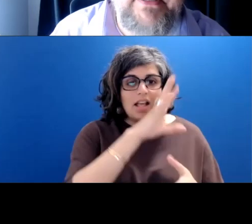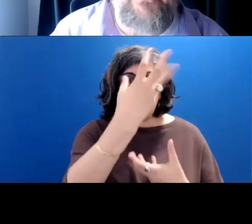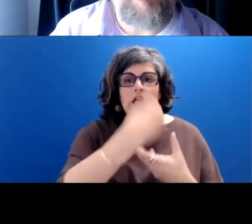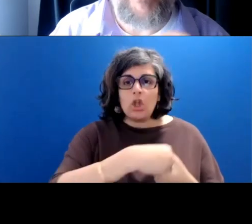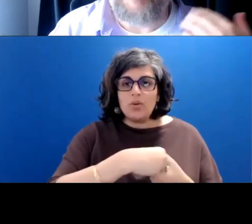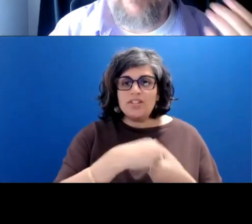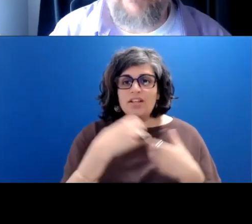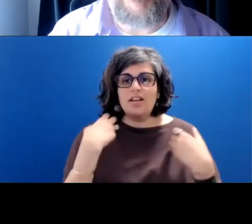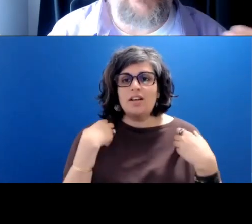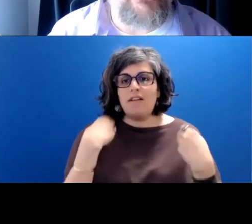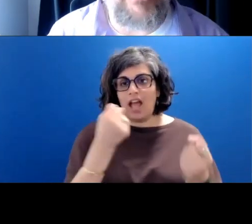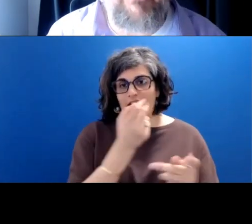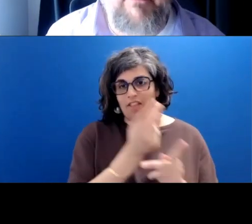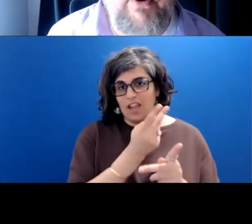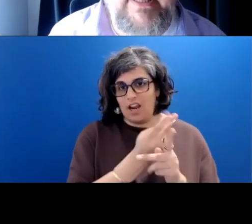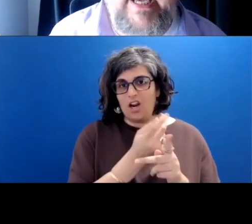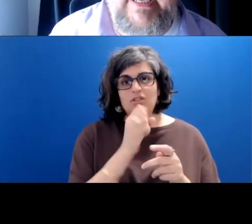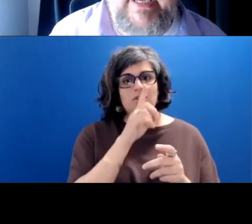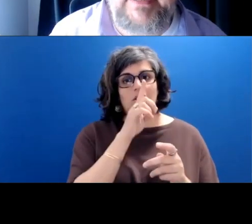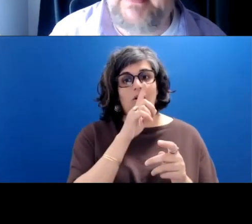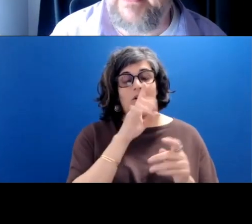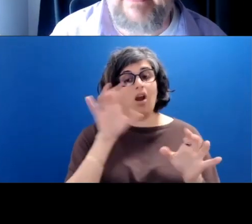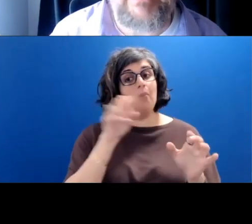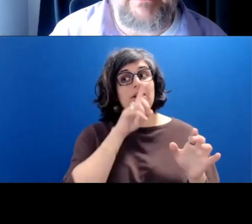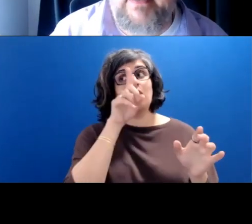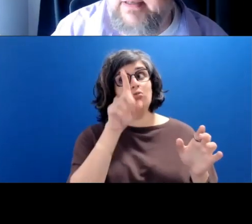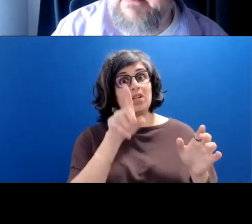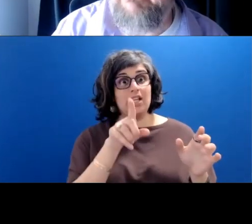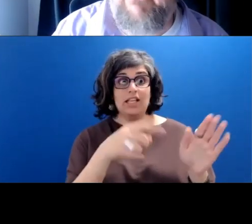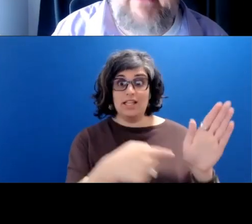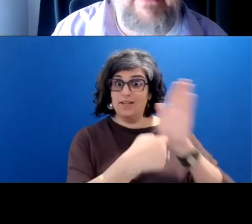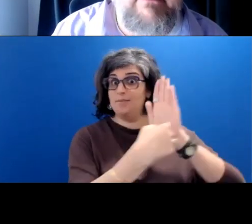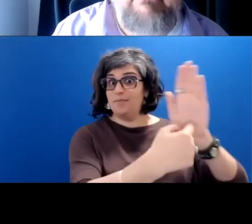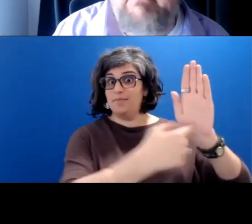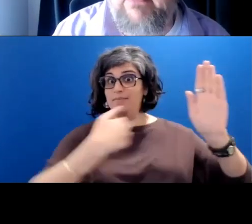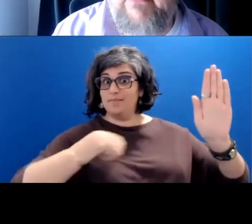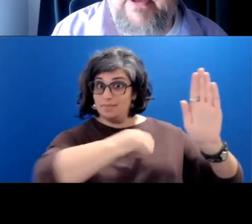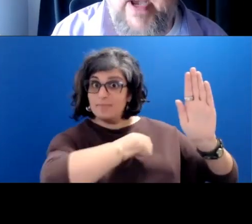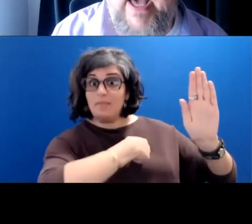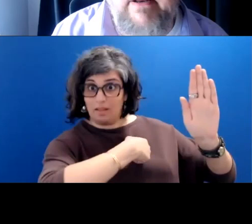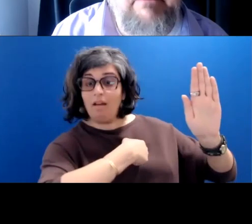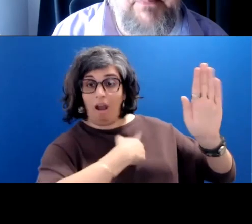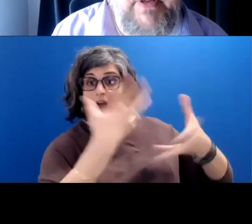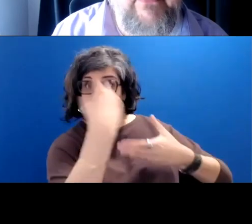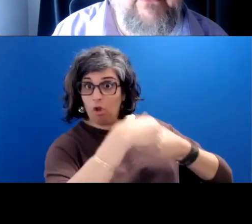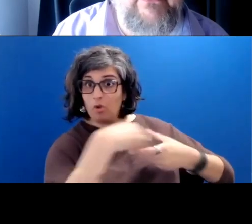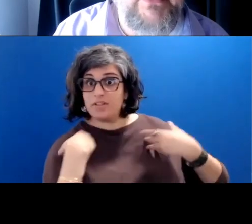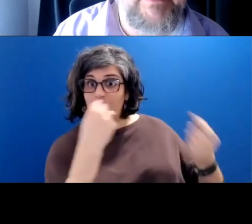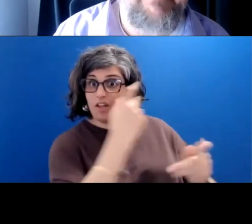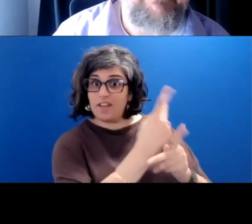So companies are really promoting that as something that's a value, you know, value added benefit for folks.